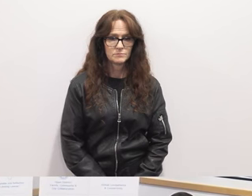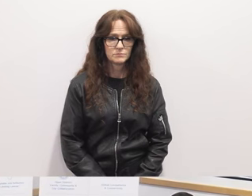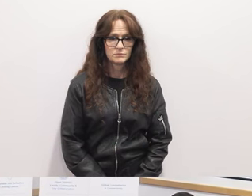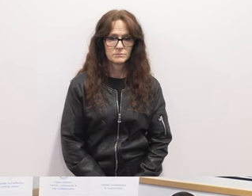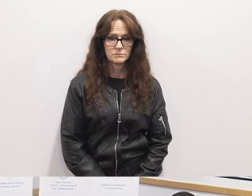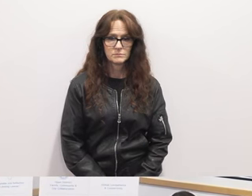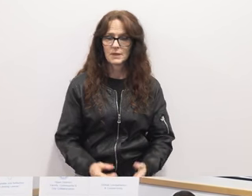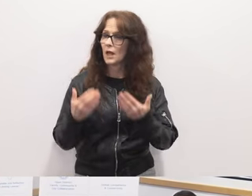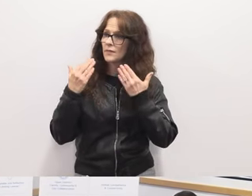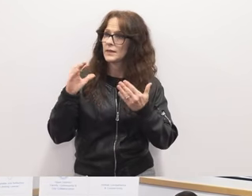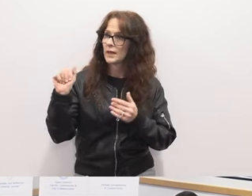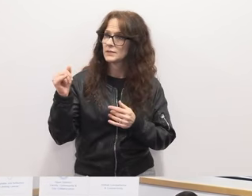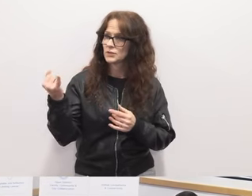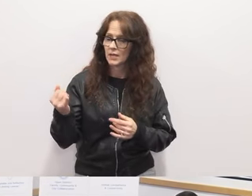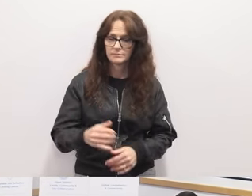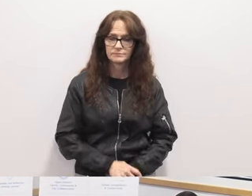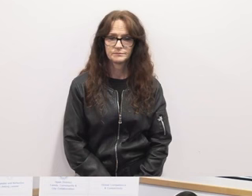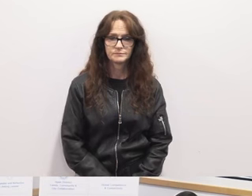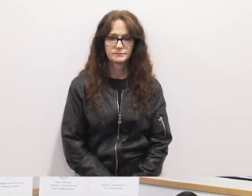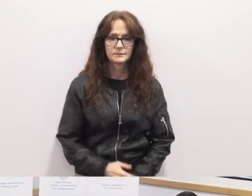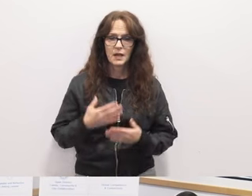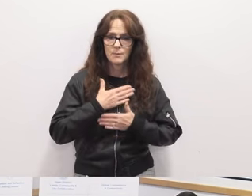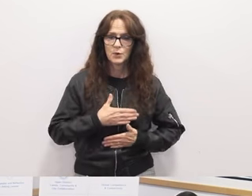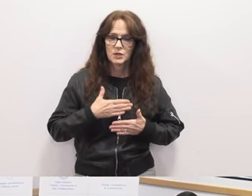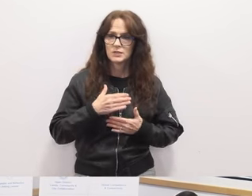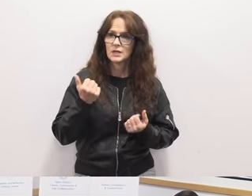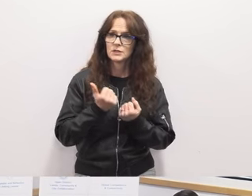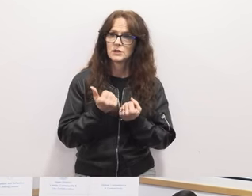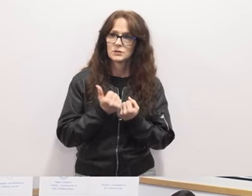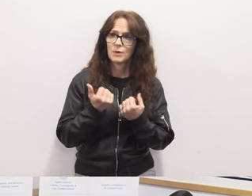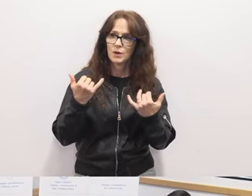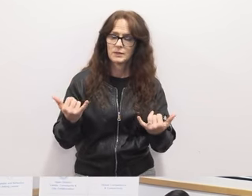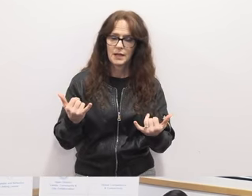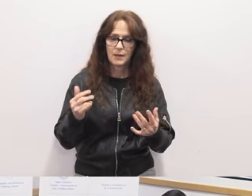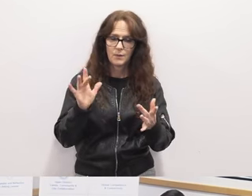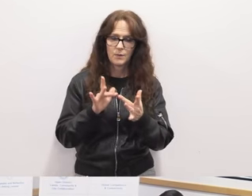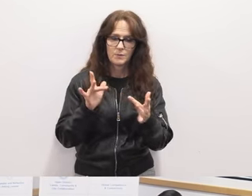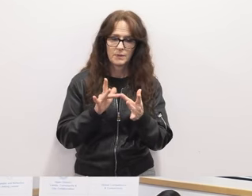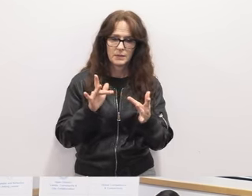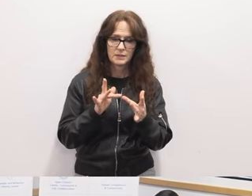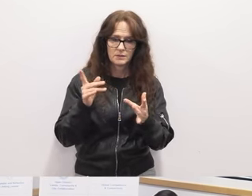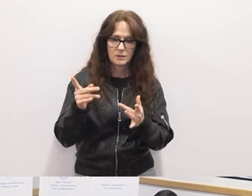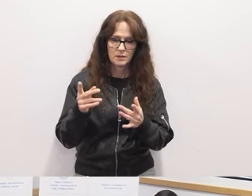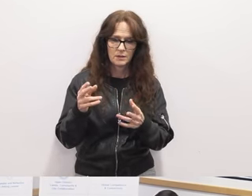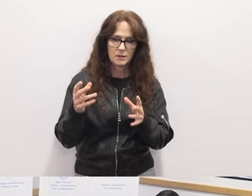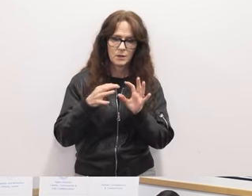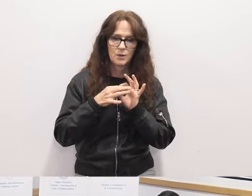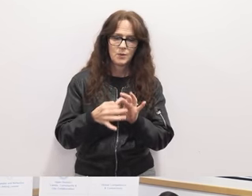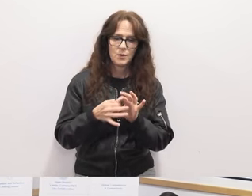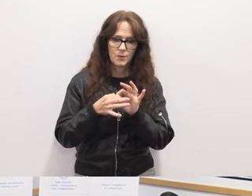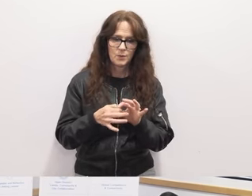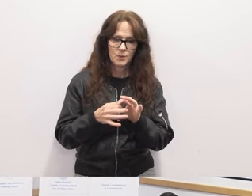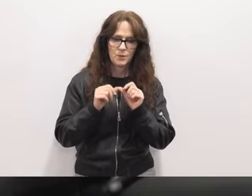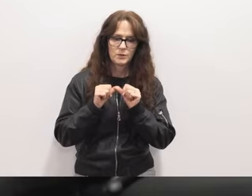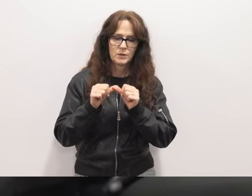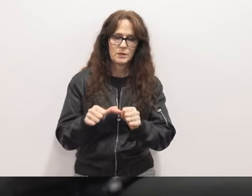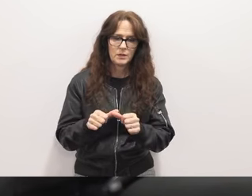Thank you, AJ. Appreciate your support today. [AJ Crabill] Yeah. And we'll be in touch relative to continued facilitation.